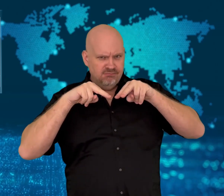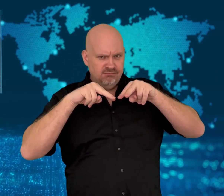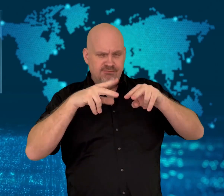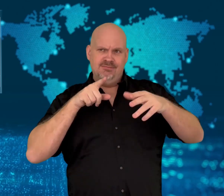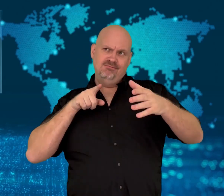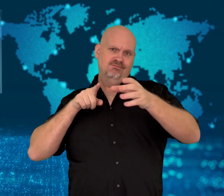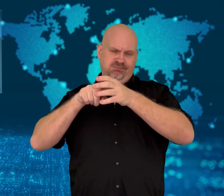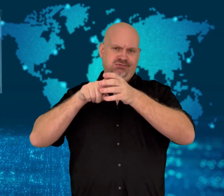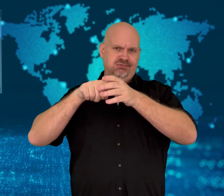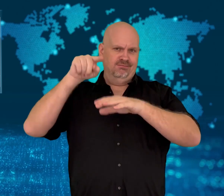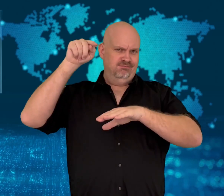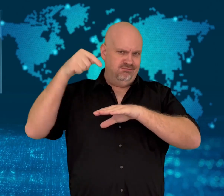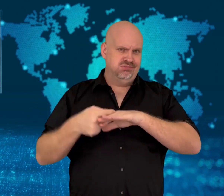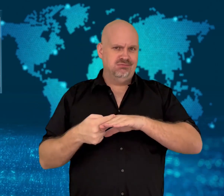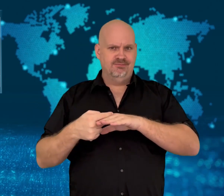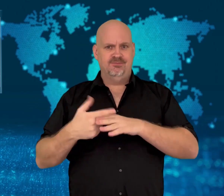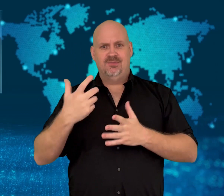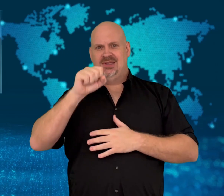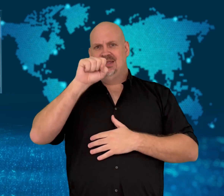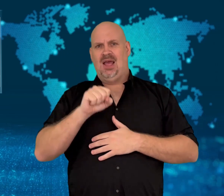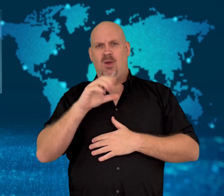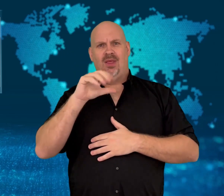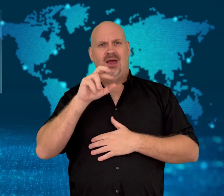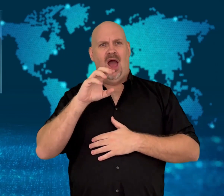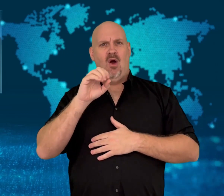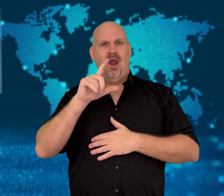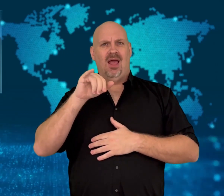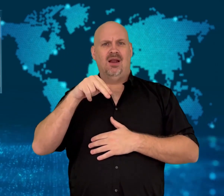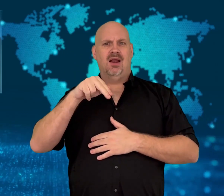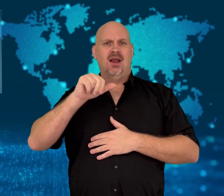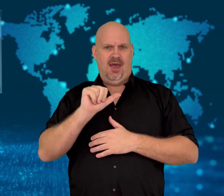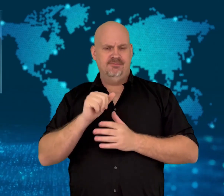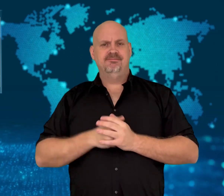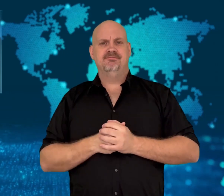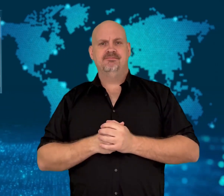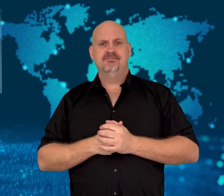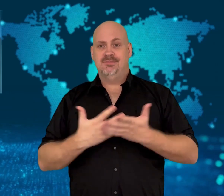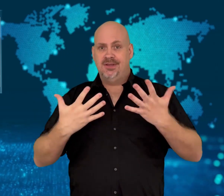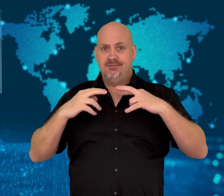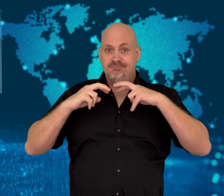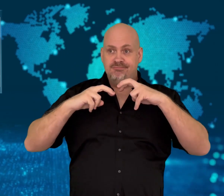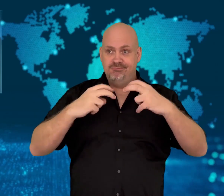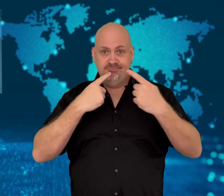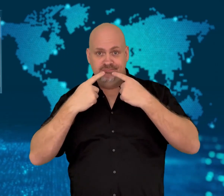shot down off the coast of South Carolina.